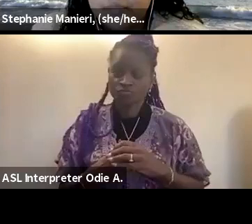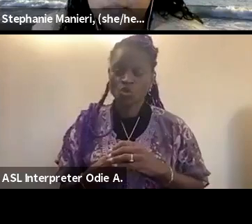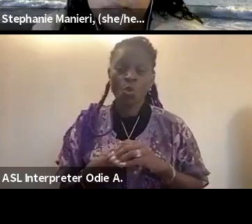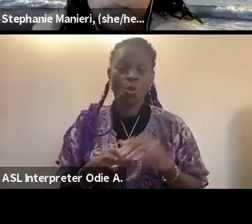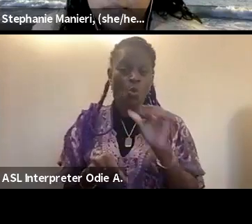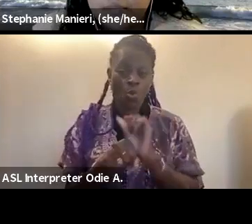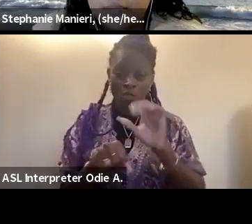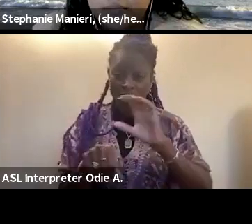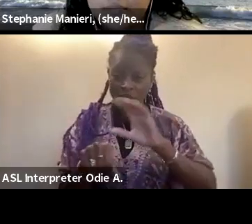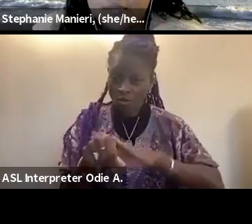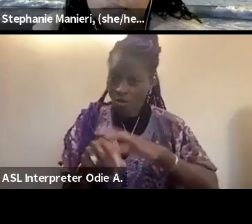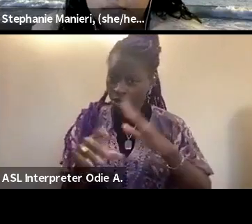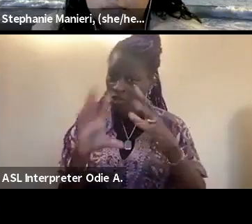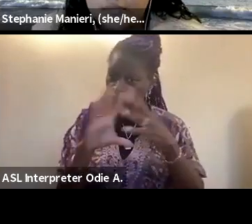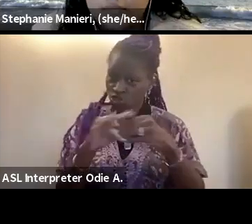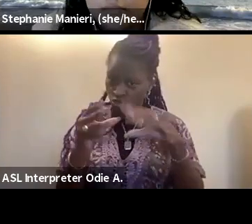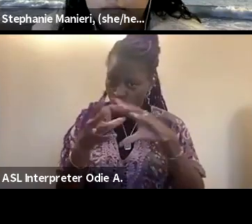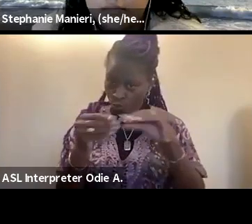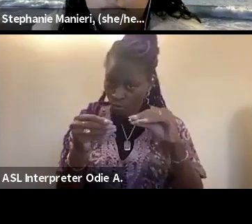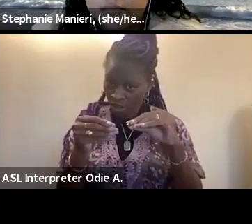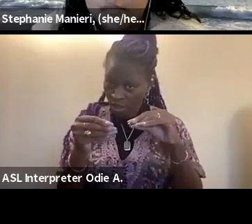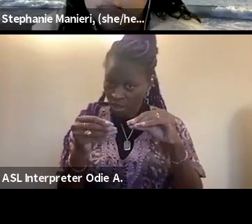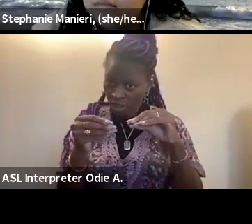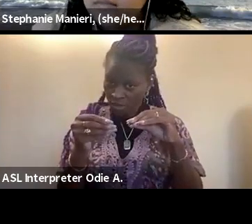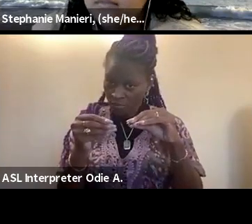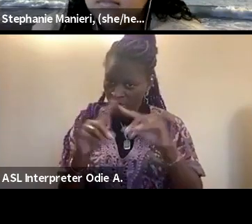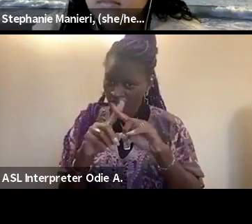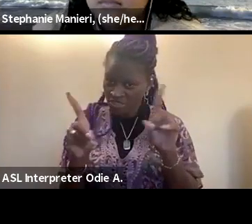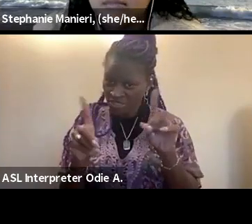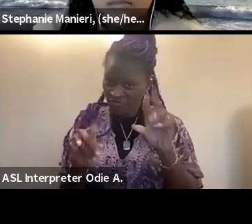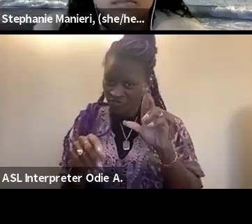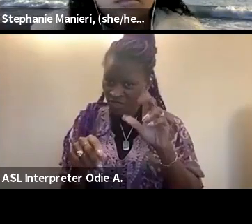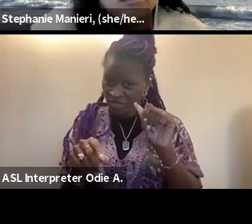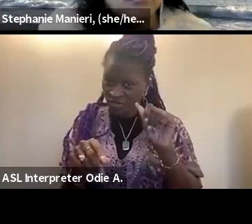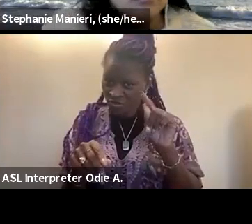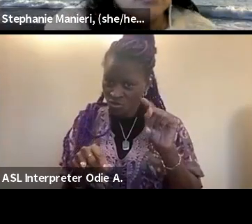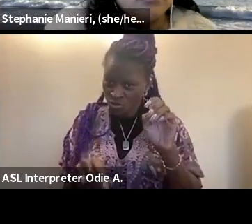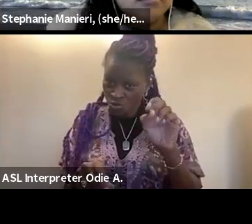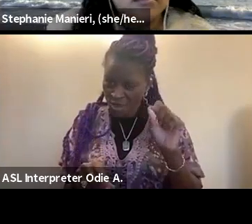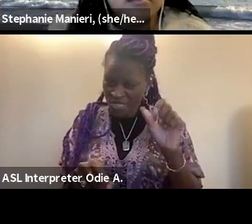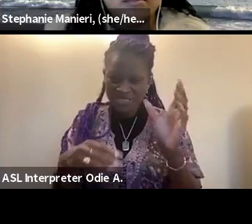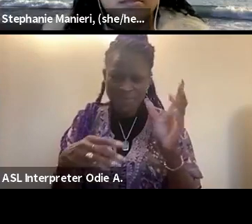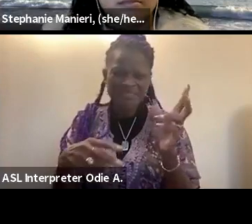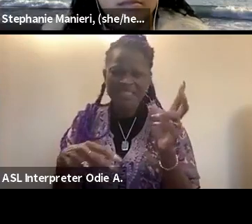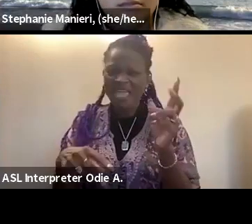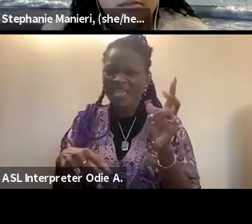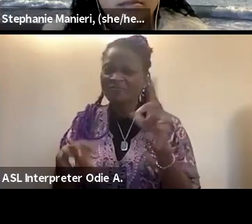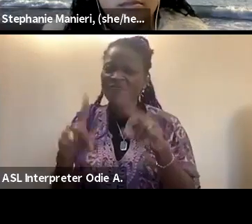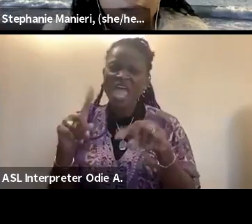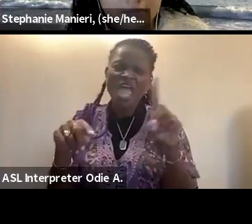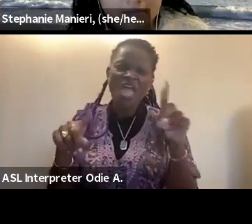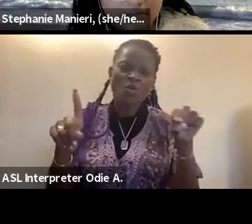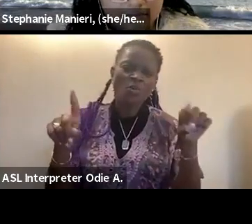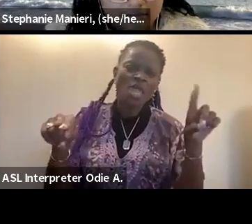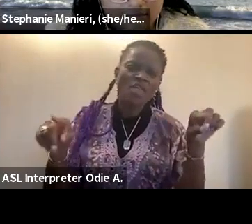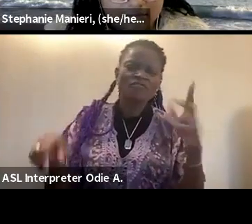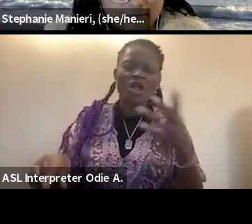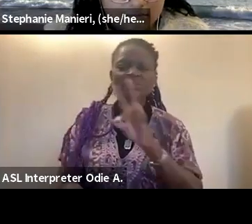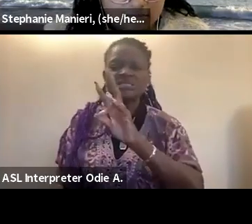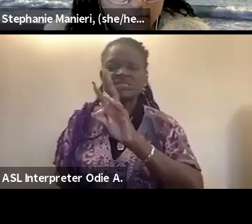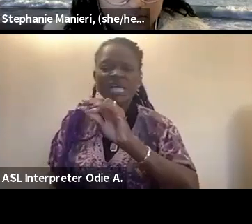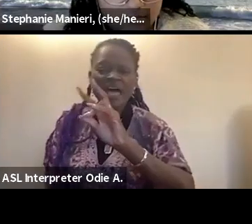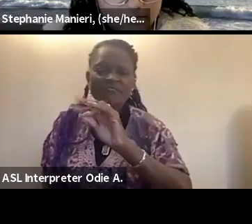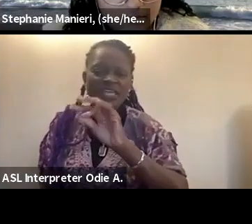rates are, I wouldn't say widely, but they vary from the low 70s to the high 90s.